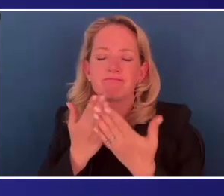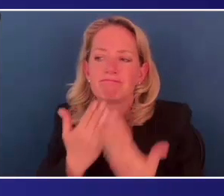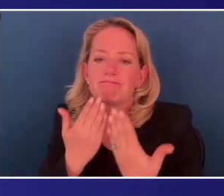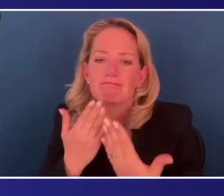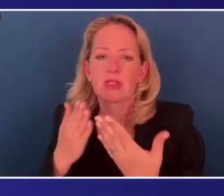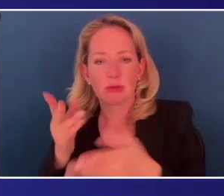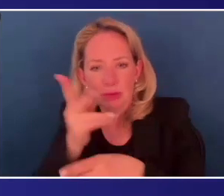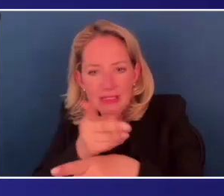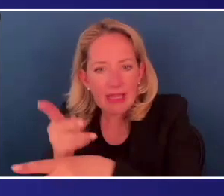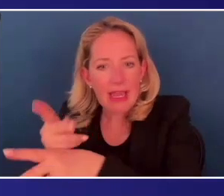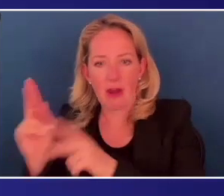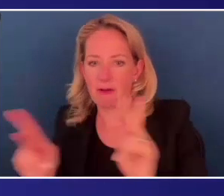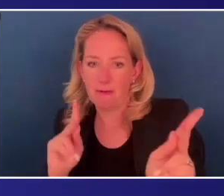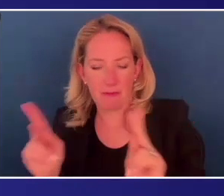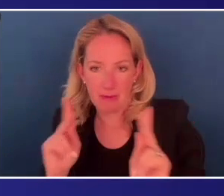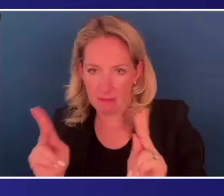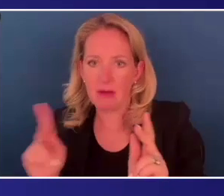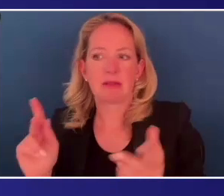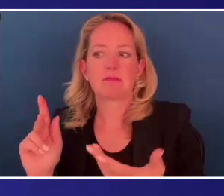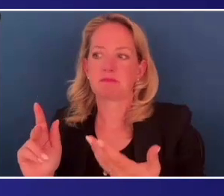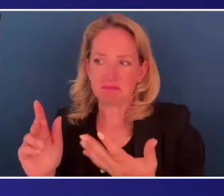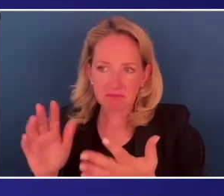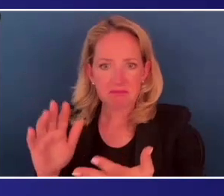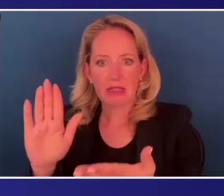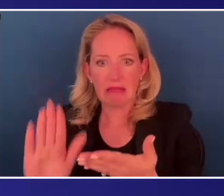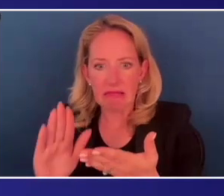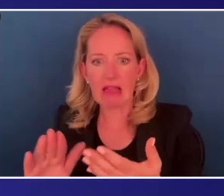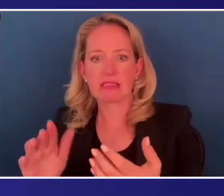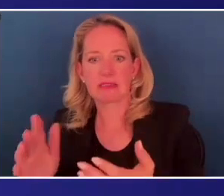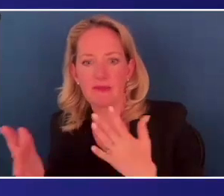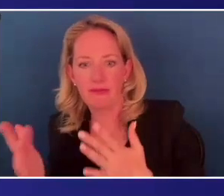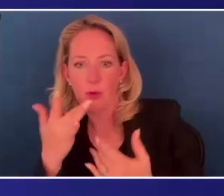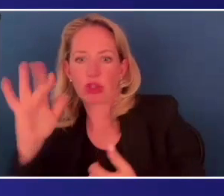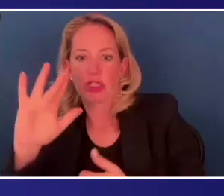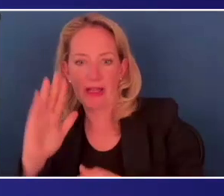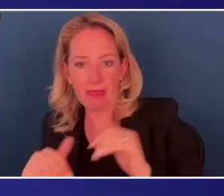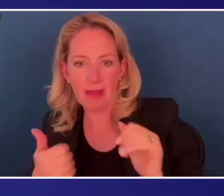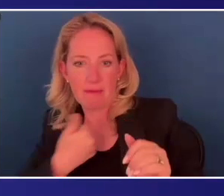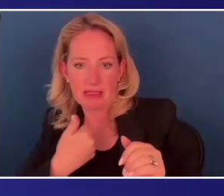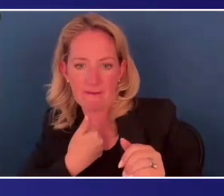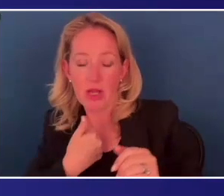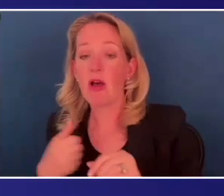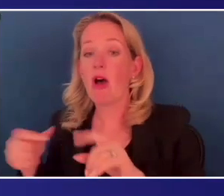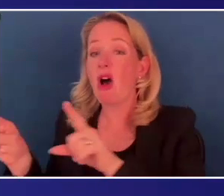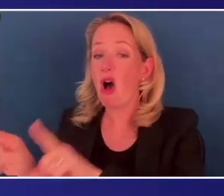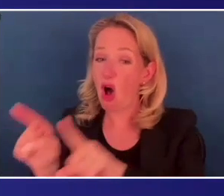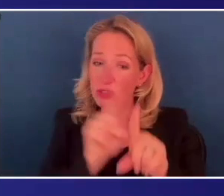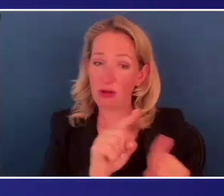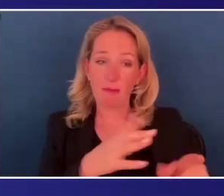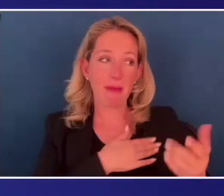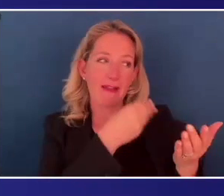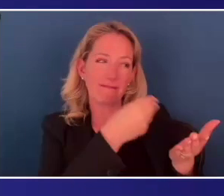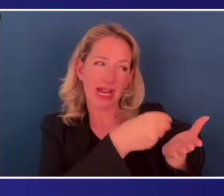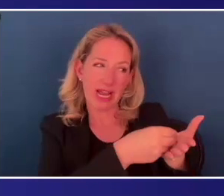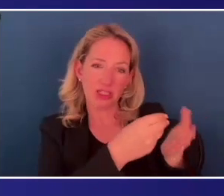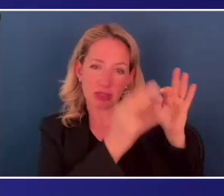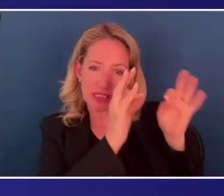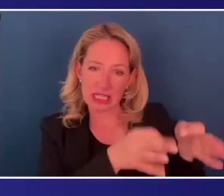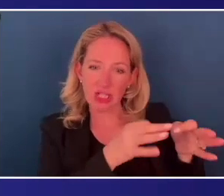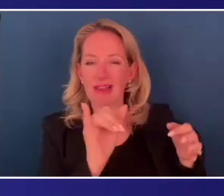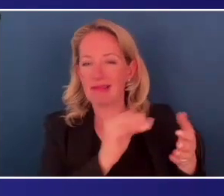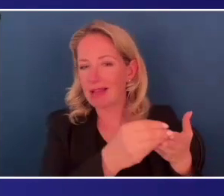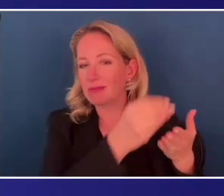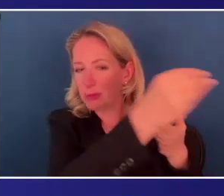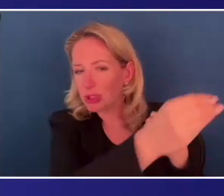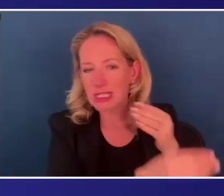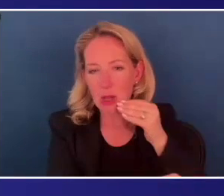I have also tailored major financial decisions such as purchasing a home around the existence of PSLF.